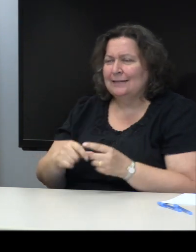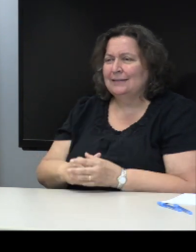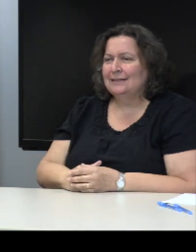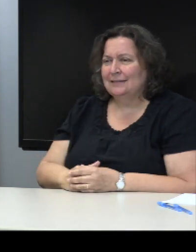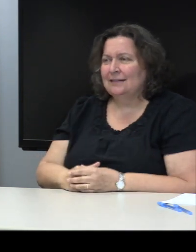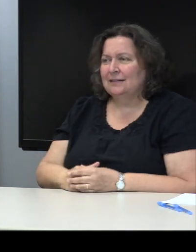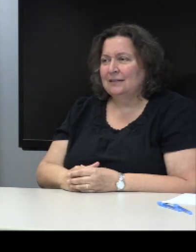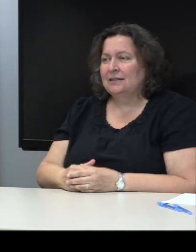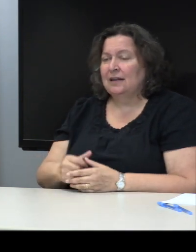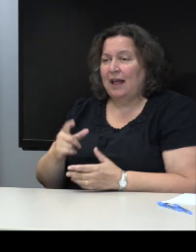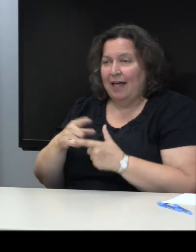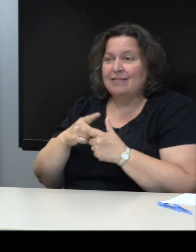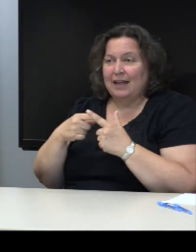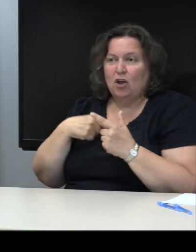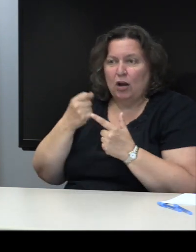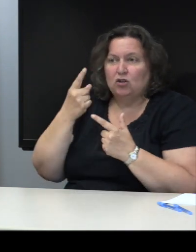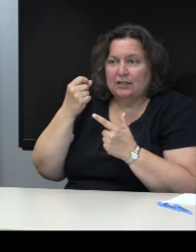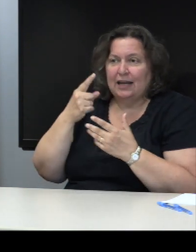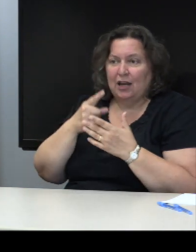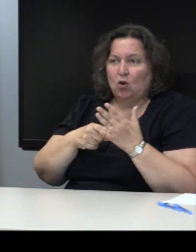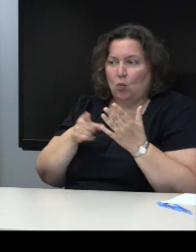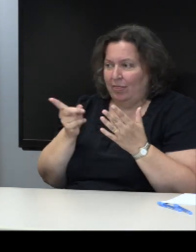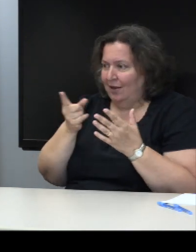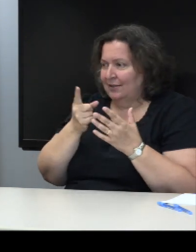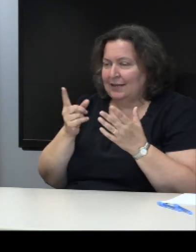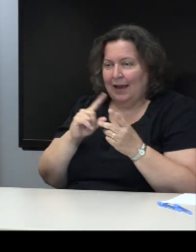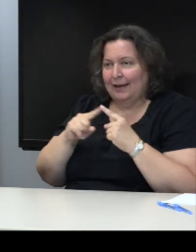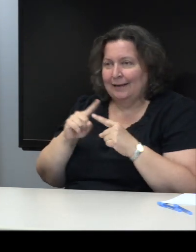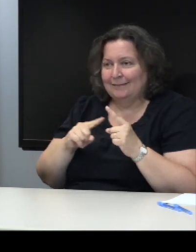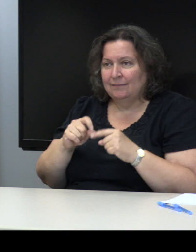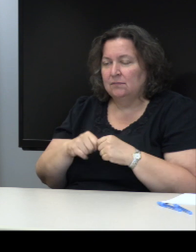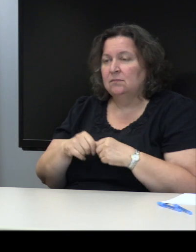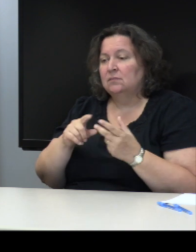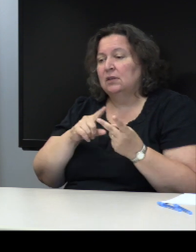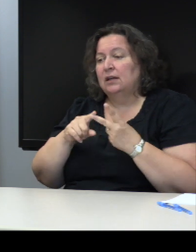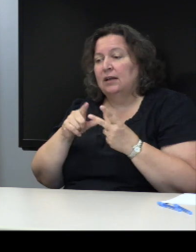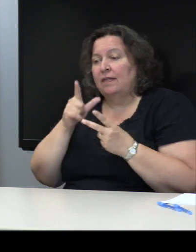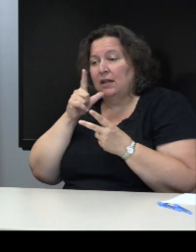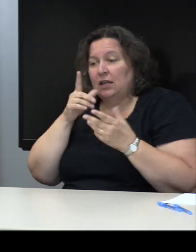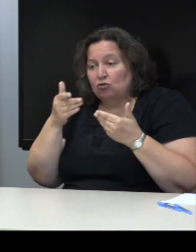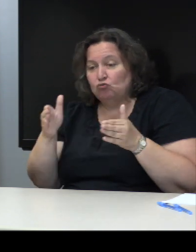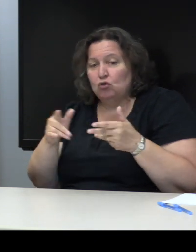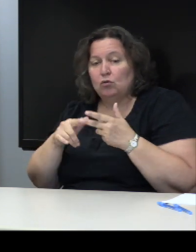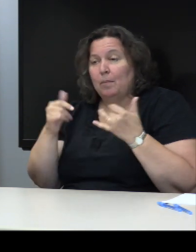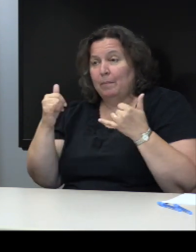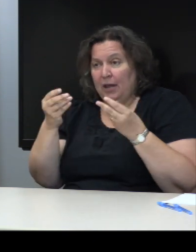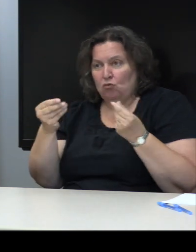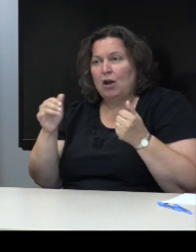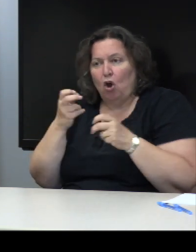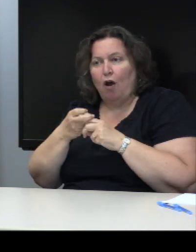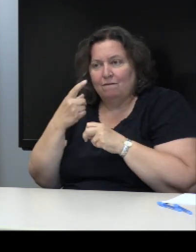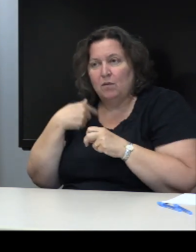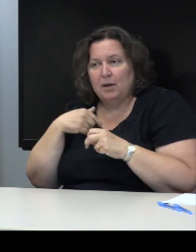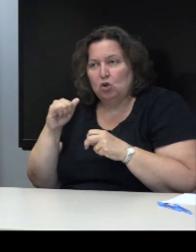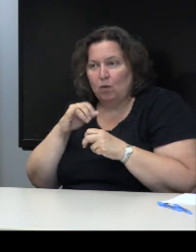so I could understand what they were signing. The lunchroom and playground are also hard for me and I feel